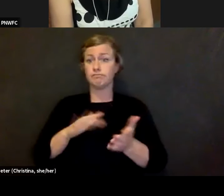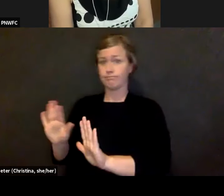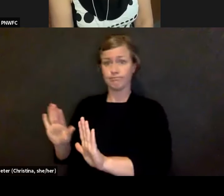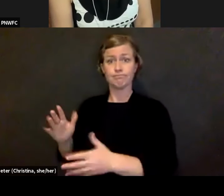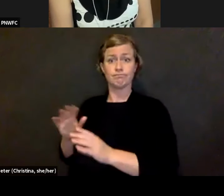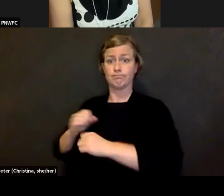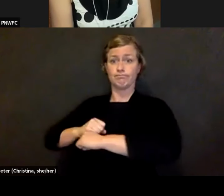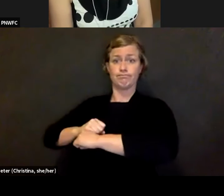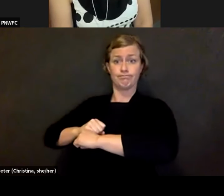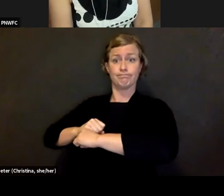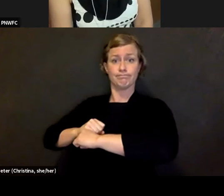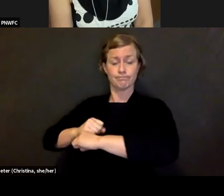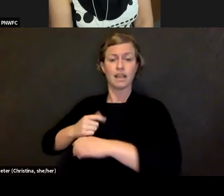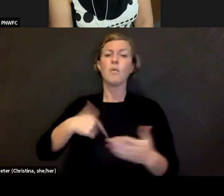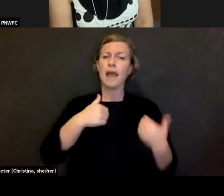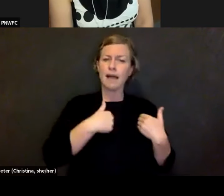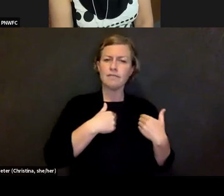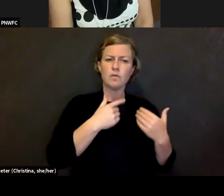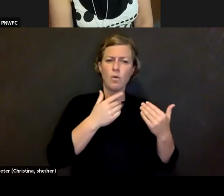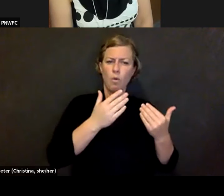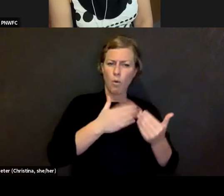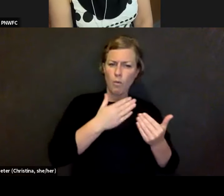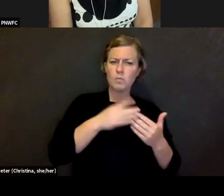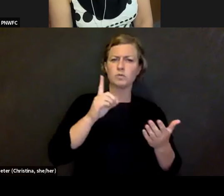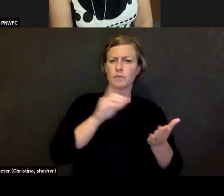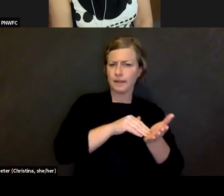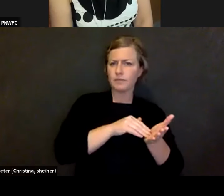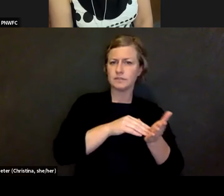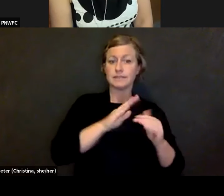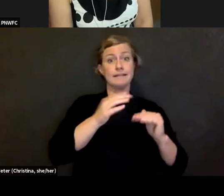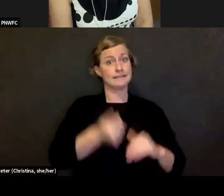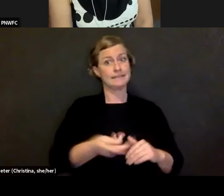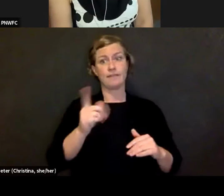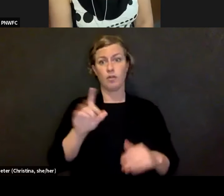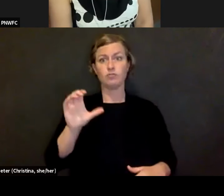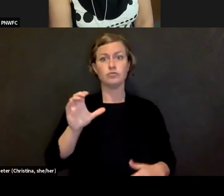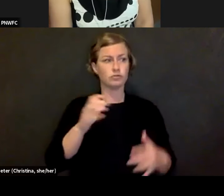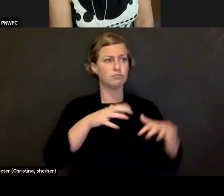happened to show that what was happening was legal. The main way we got as many people down there as we did.